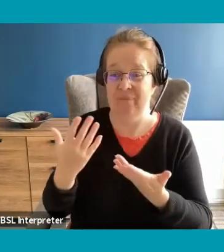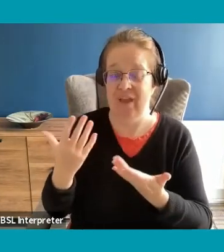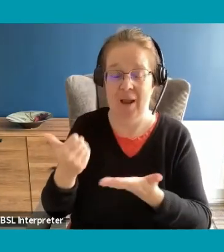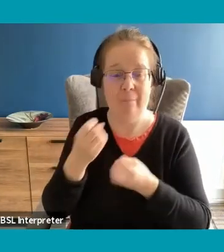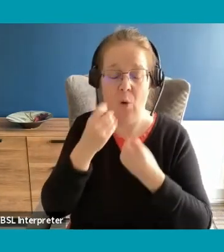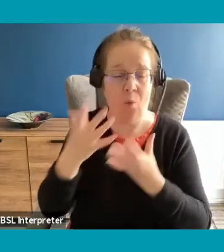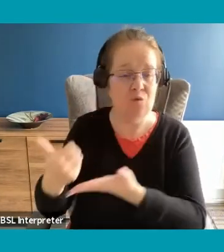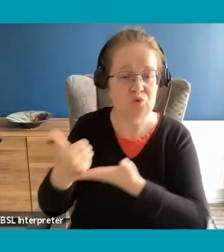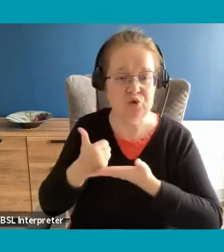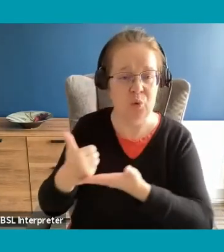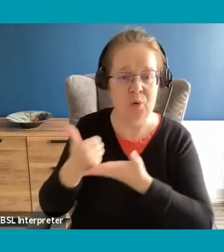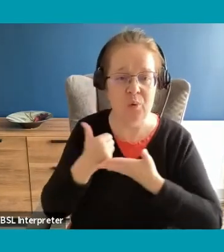piled it all on top,